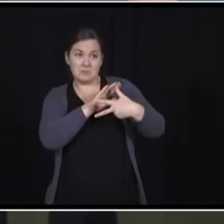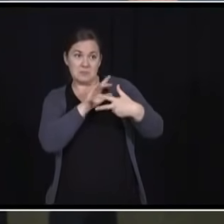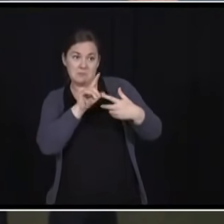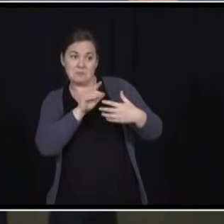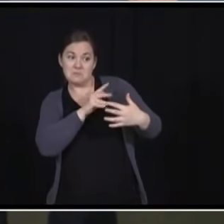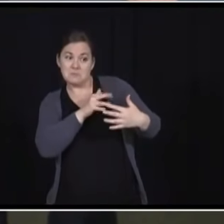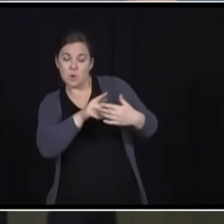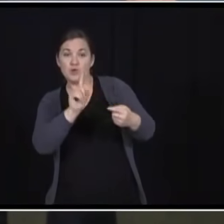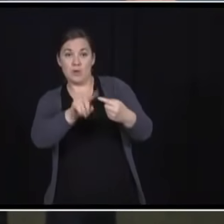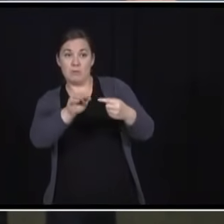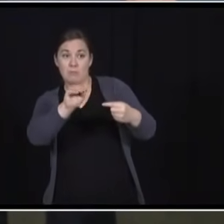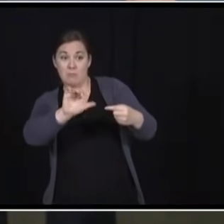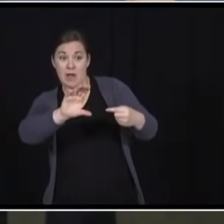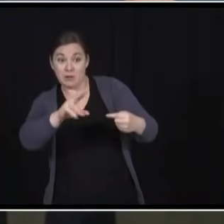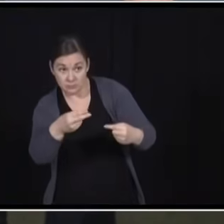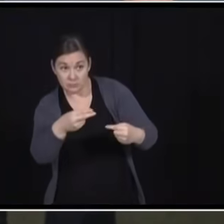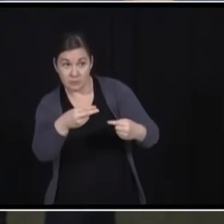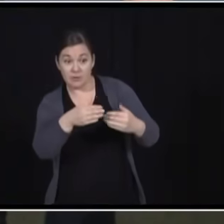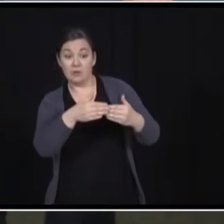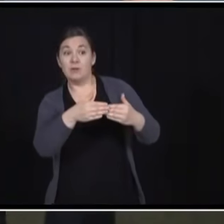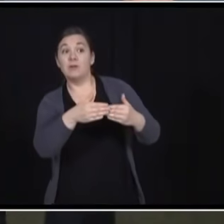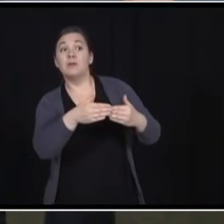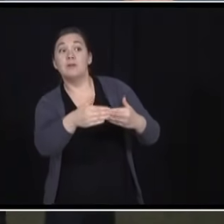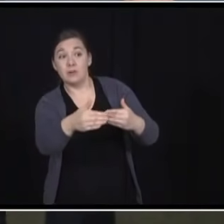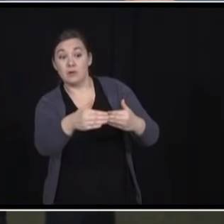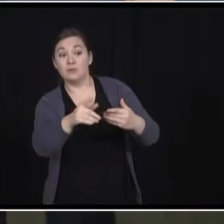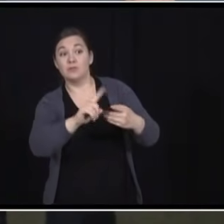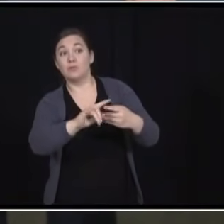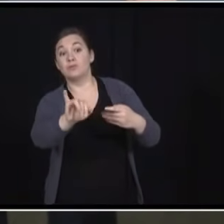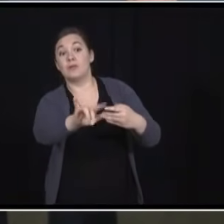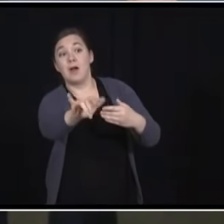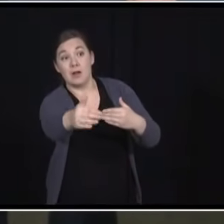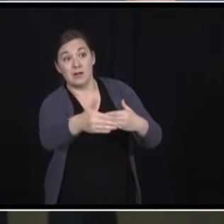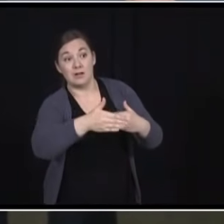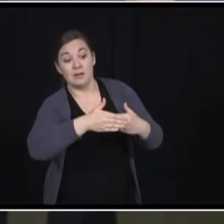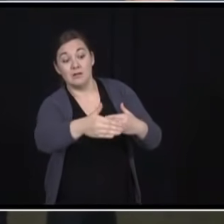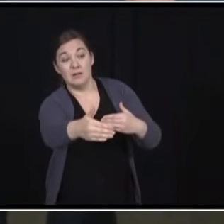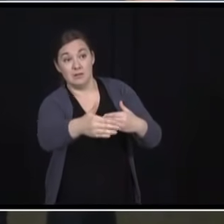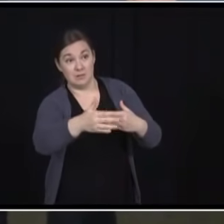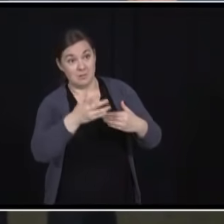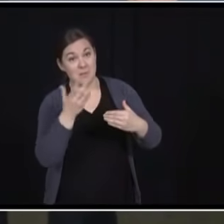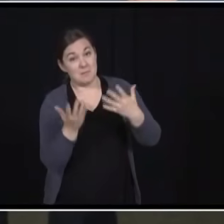to finalize at and then we have immunizations that will happen from when we receive them to